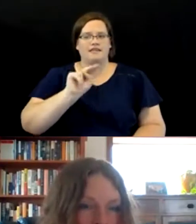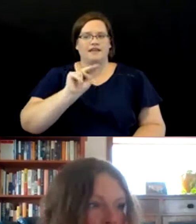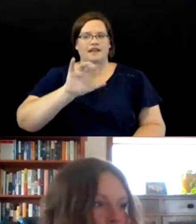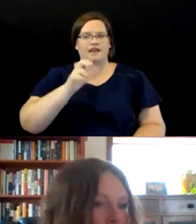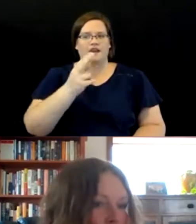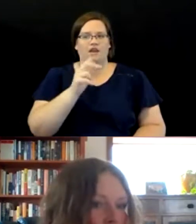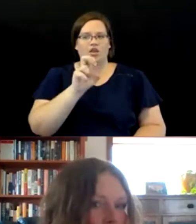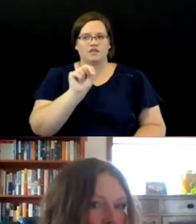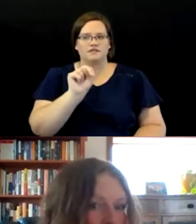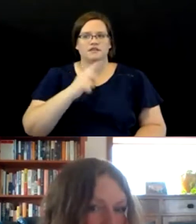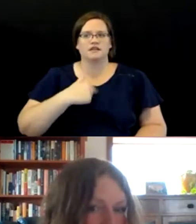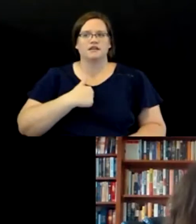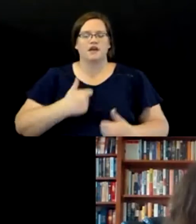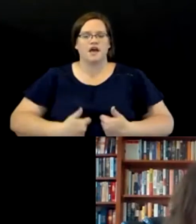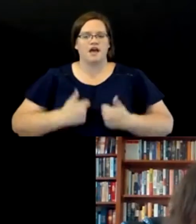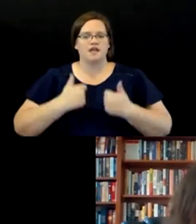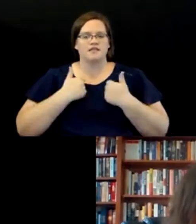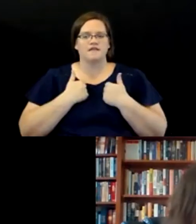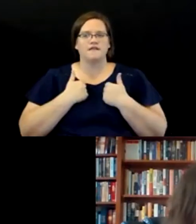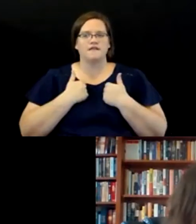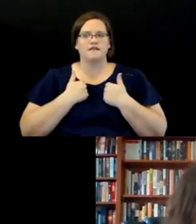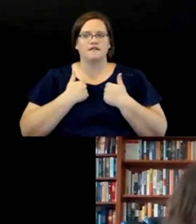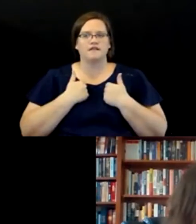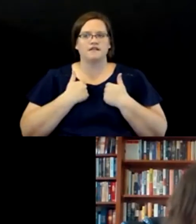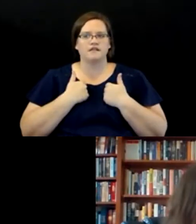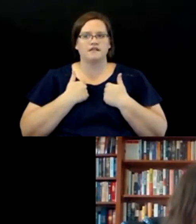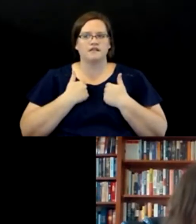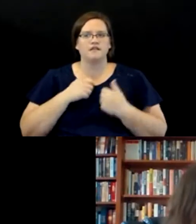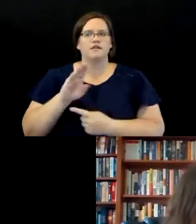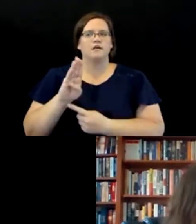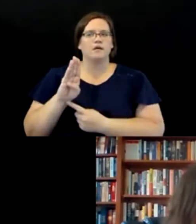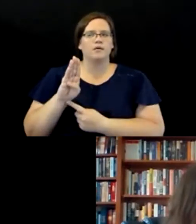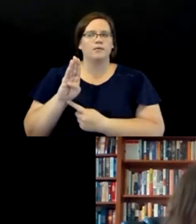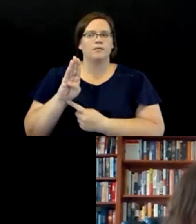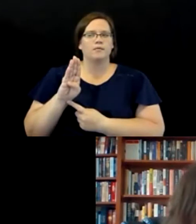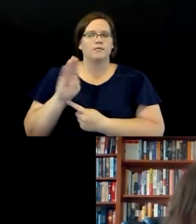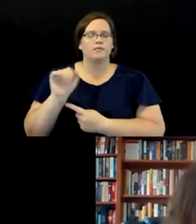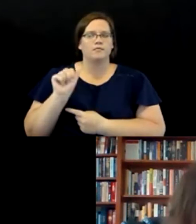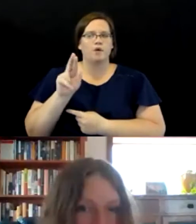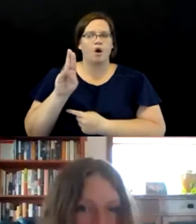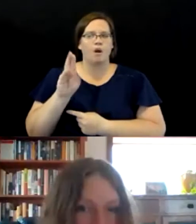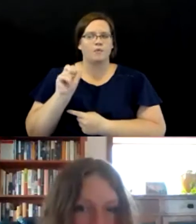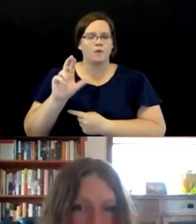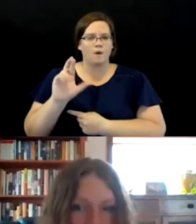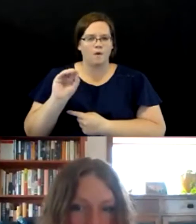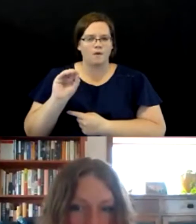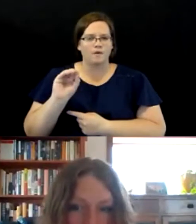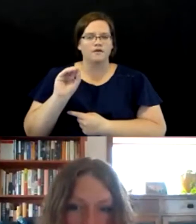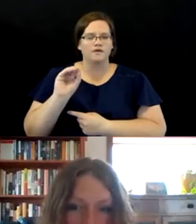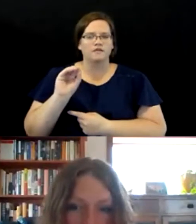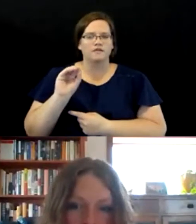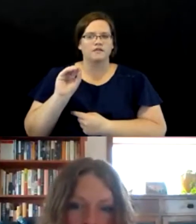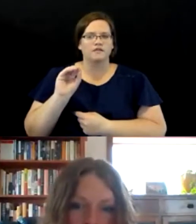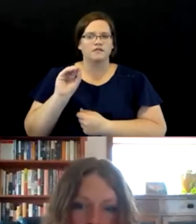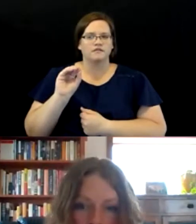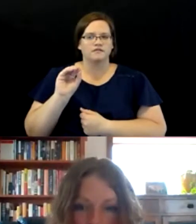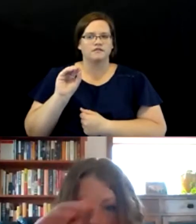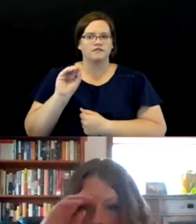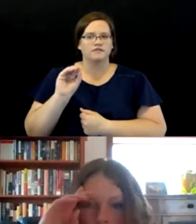in -- we just moved here.